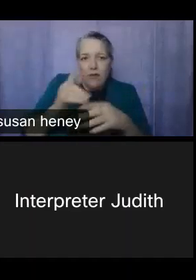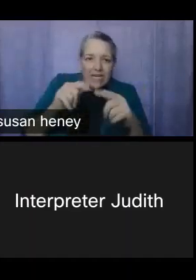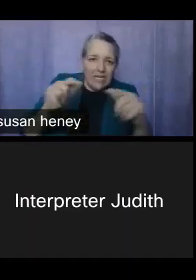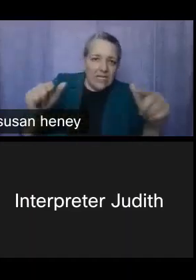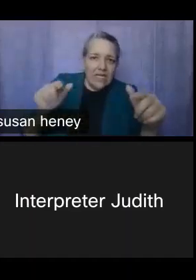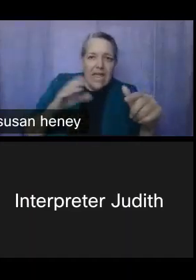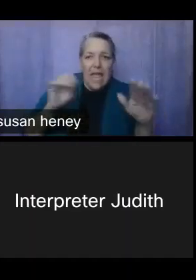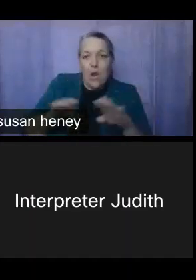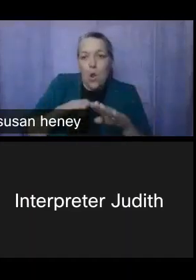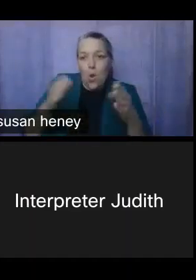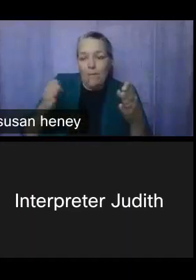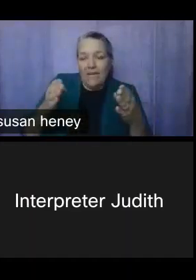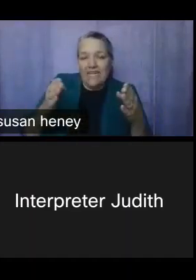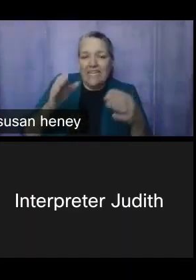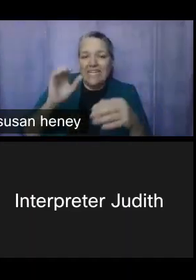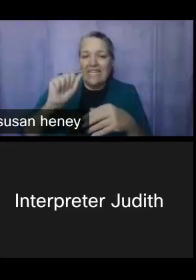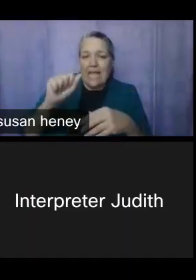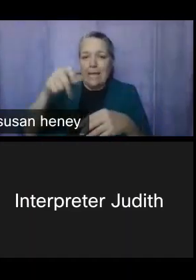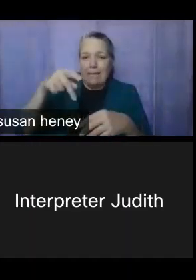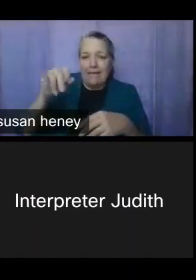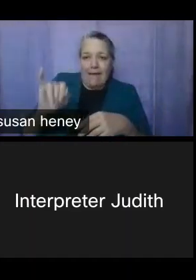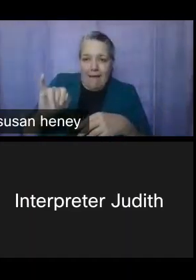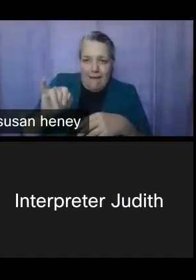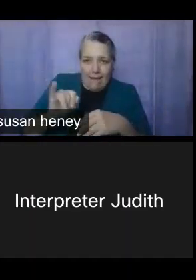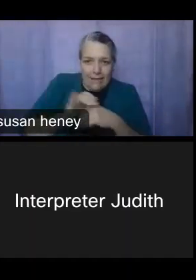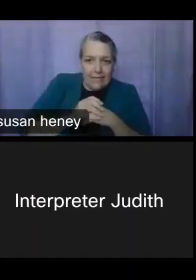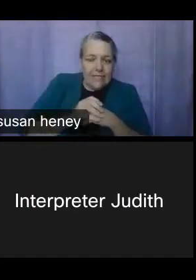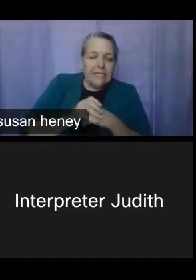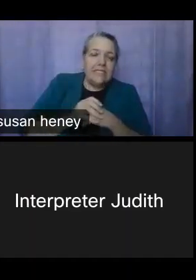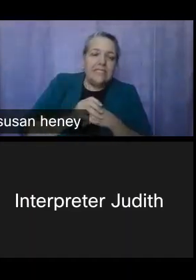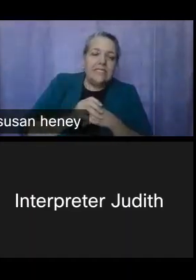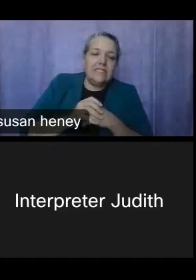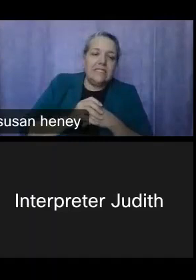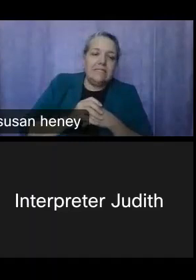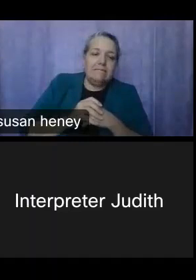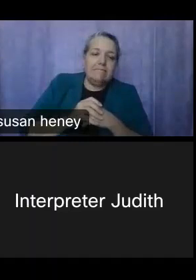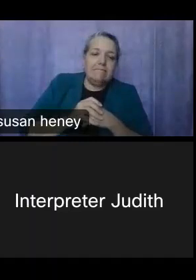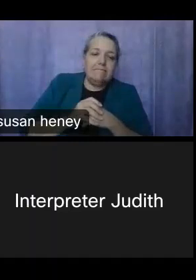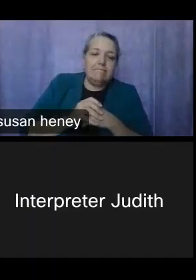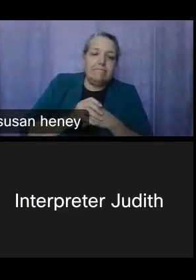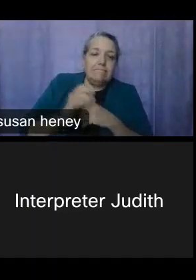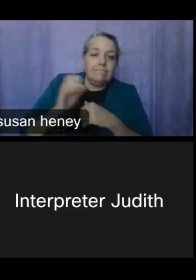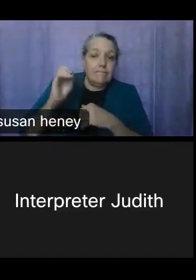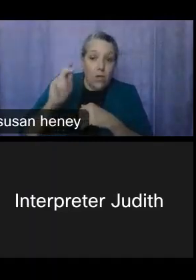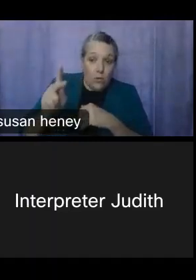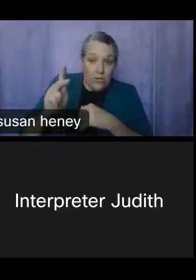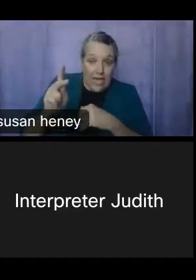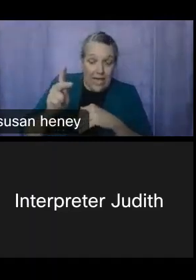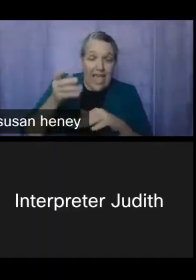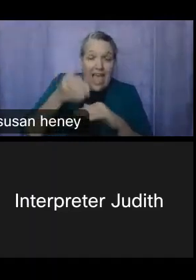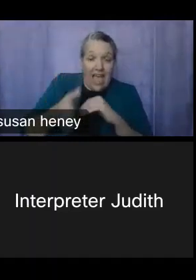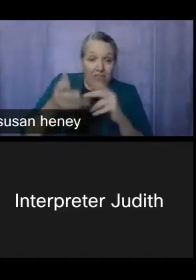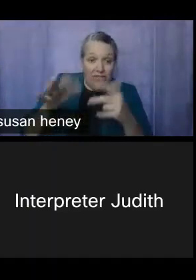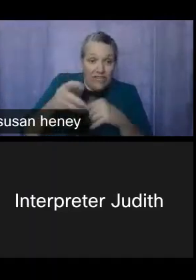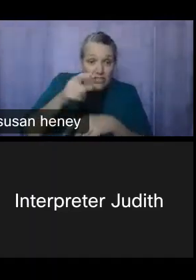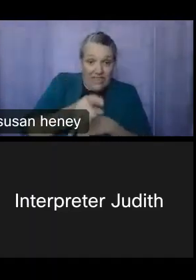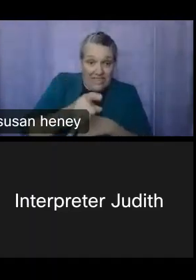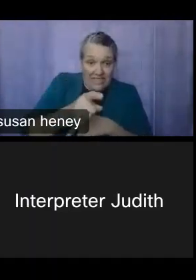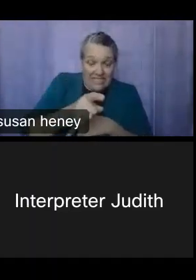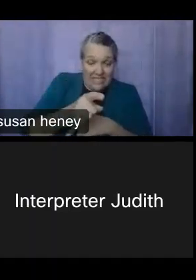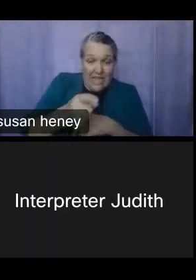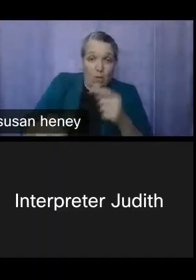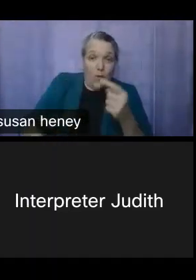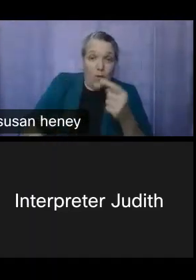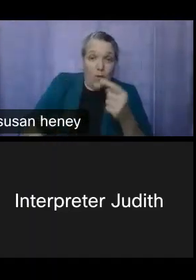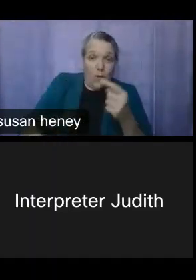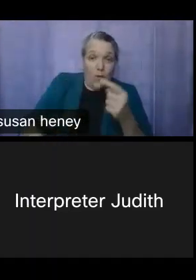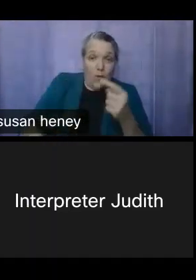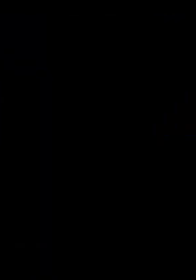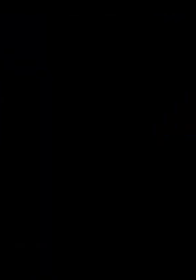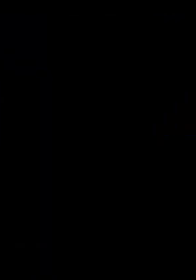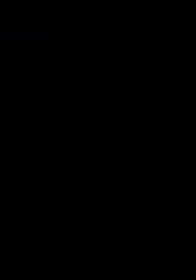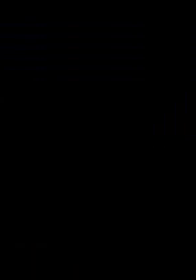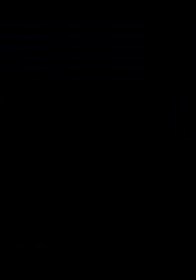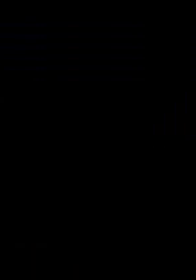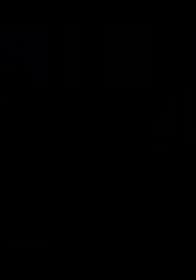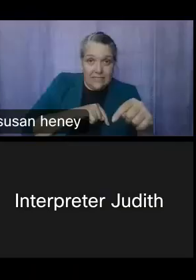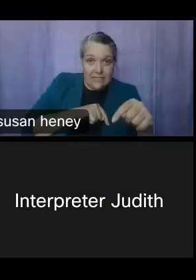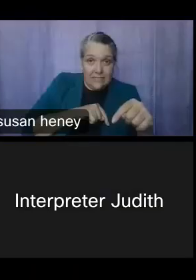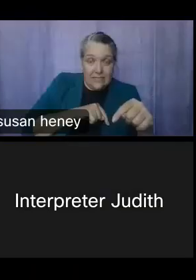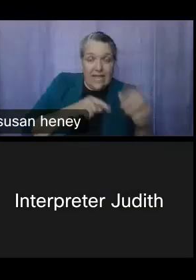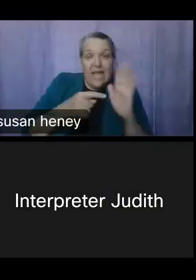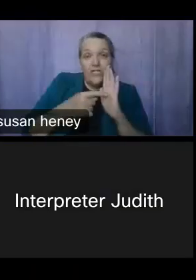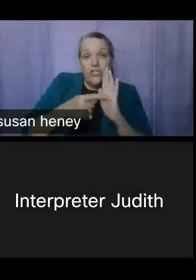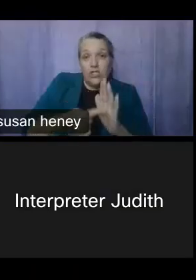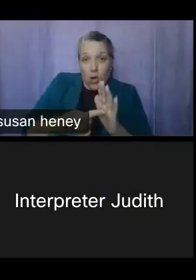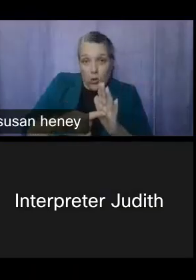in our API. All right. So, after doing this, I would like to go back and show you what